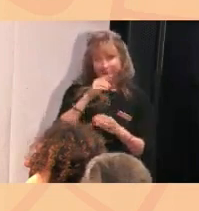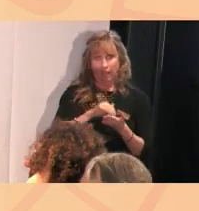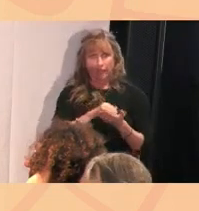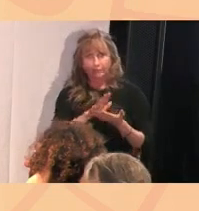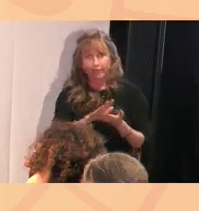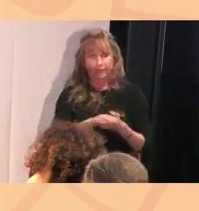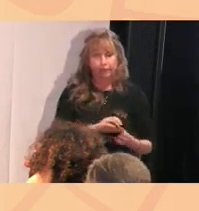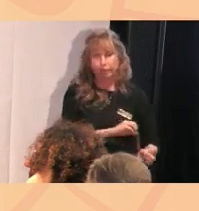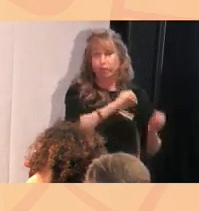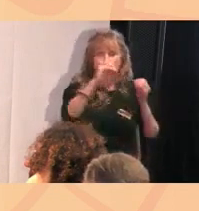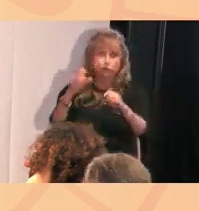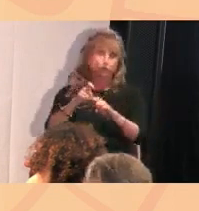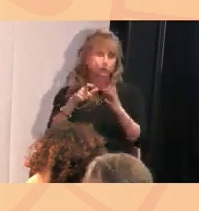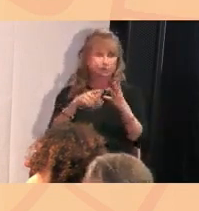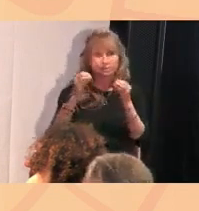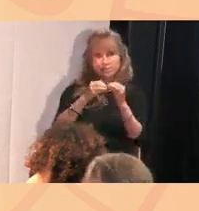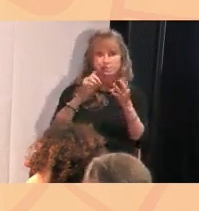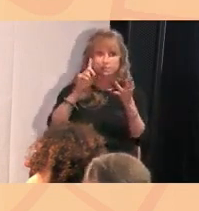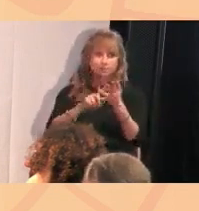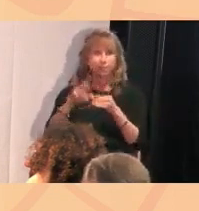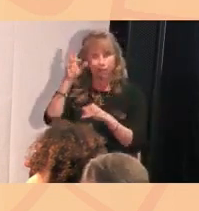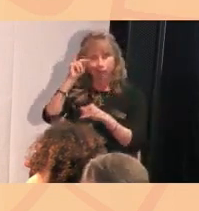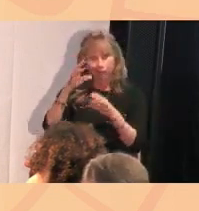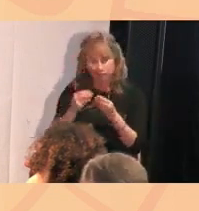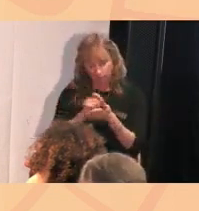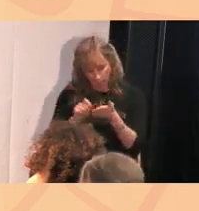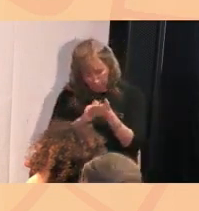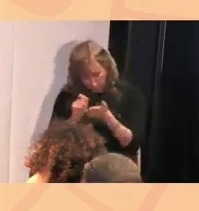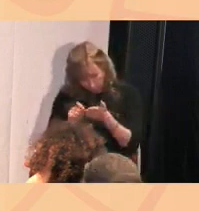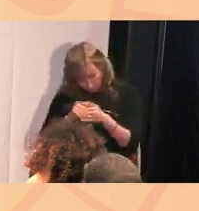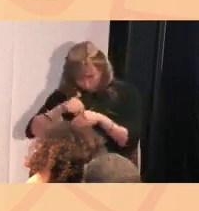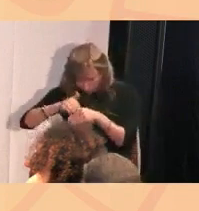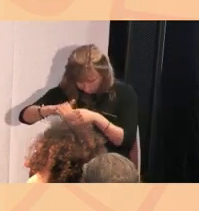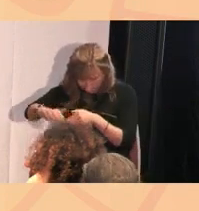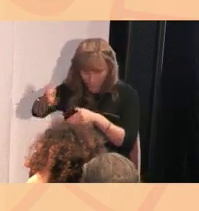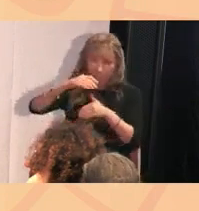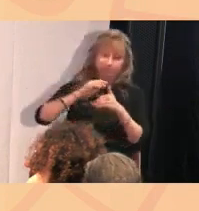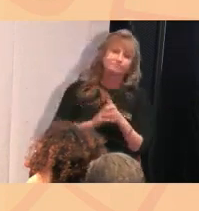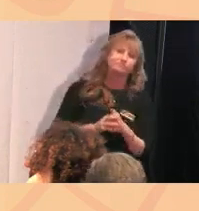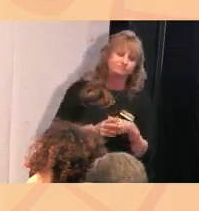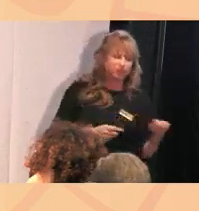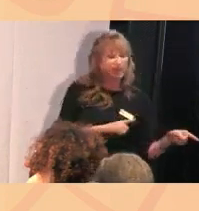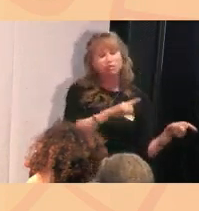but we will take exhibitions overseas. Well, they weren't sacked. Nobody gets sacked in the public service.